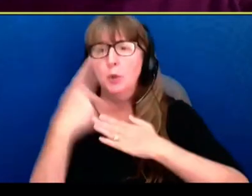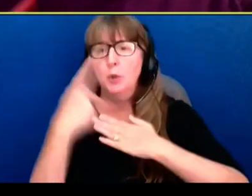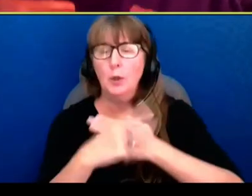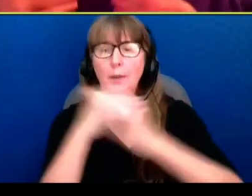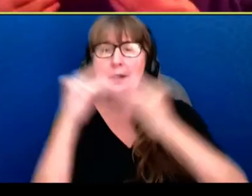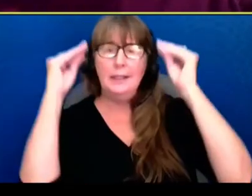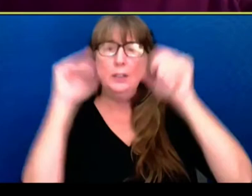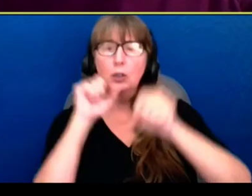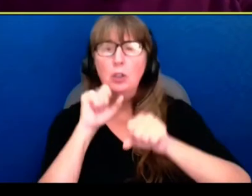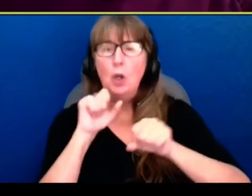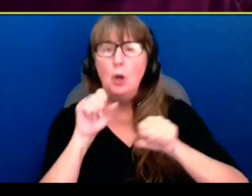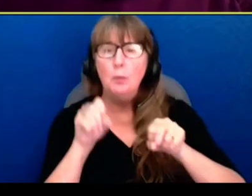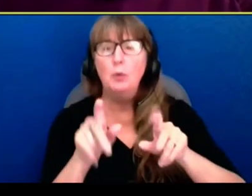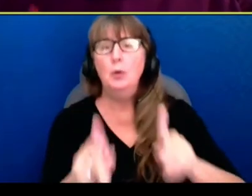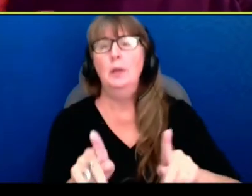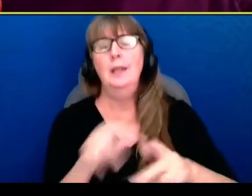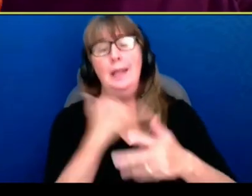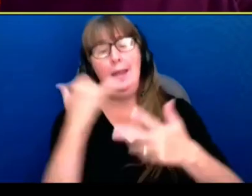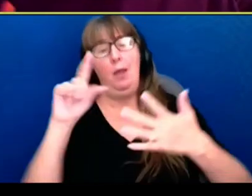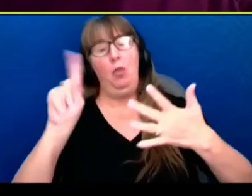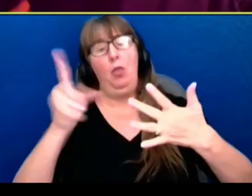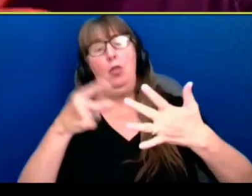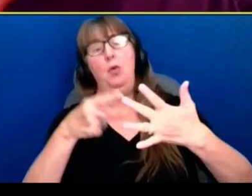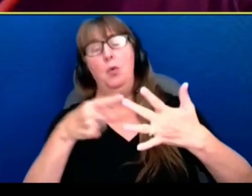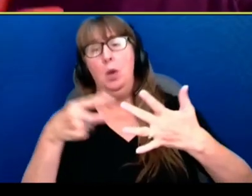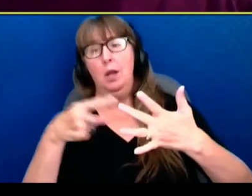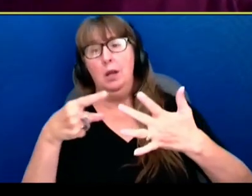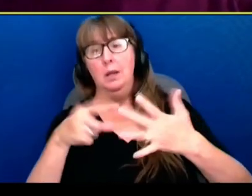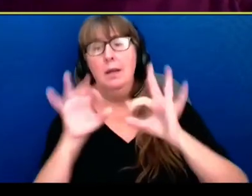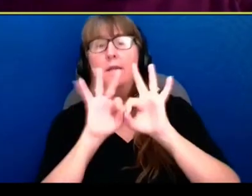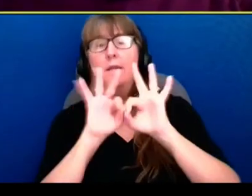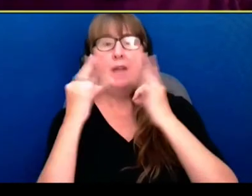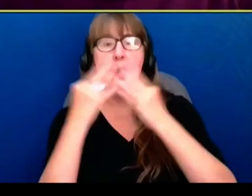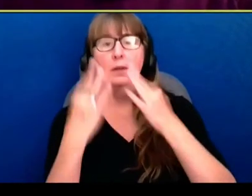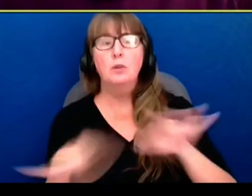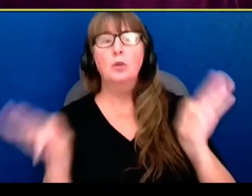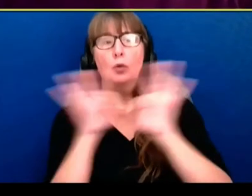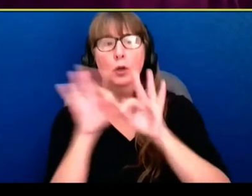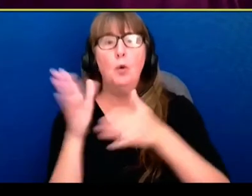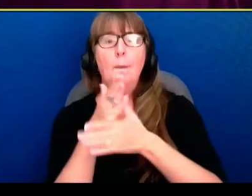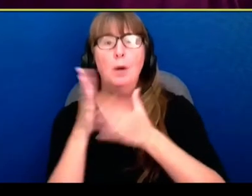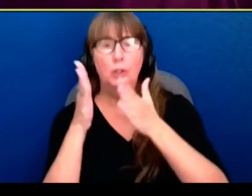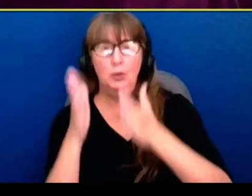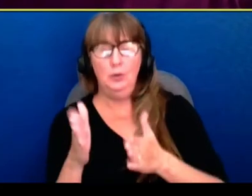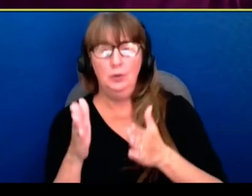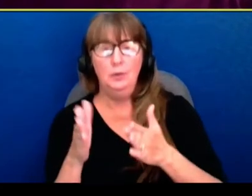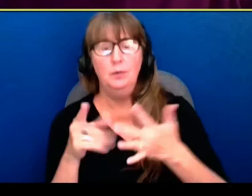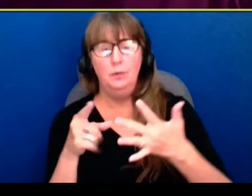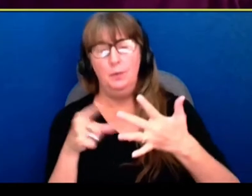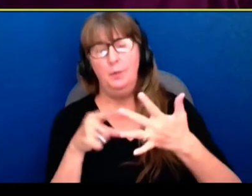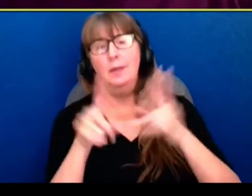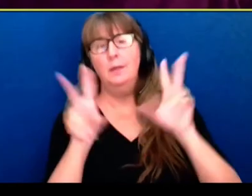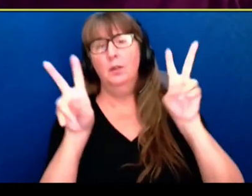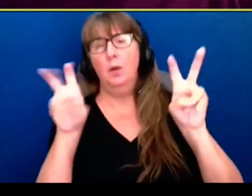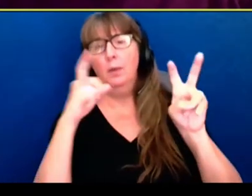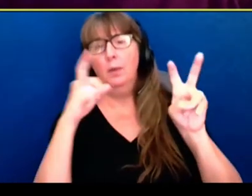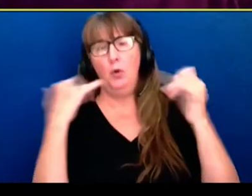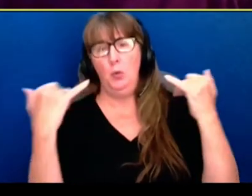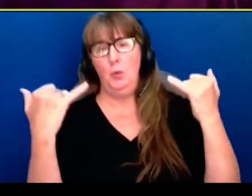We've now arrived to the third one. The third one is families are critical partners. So that's what our topic is for today.